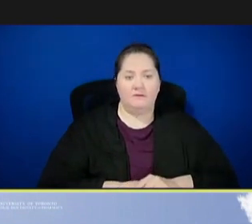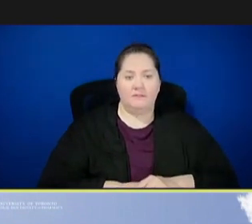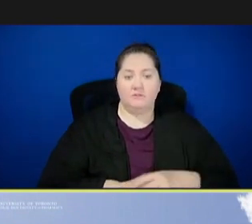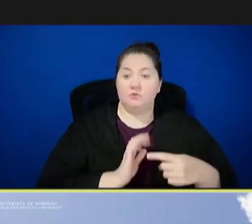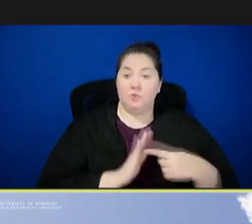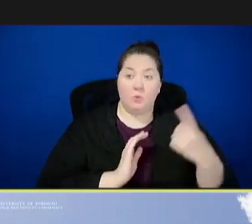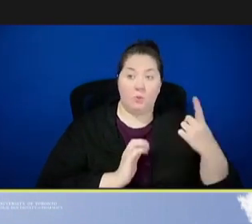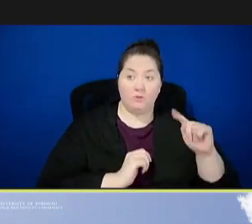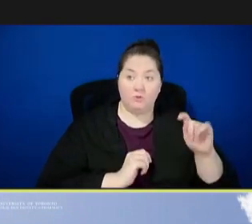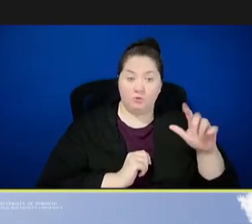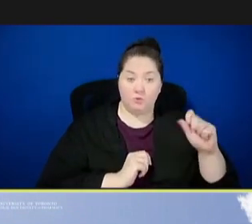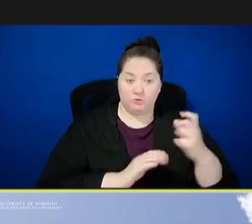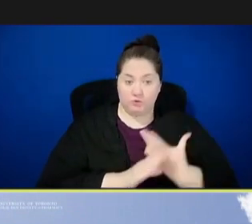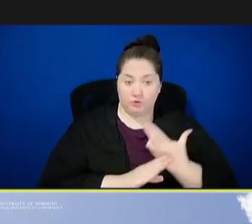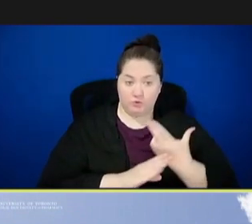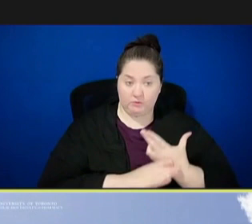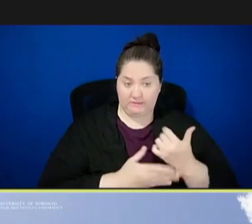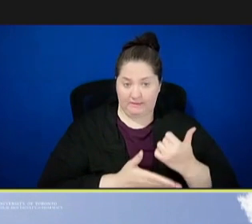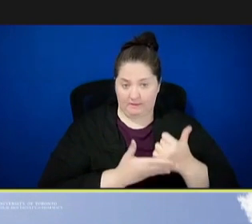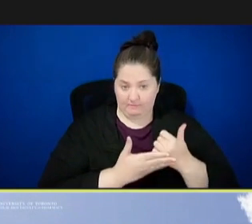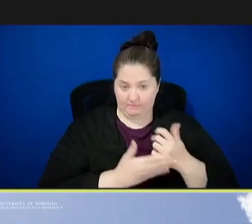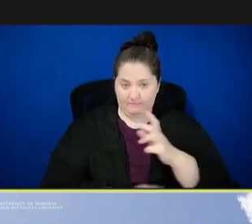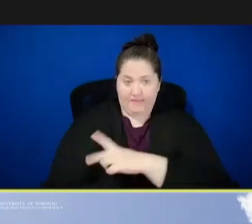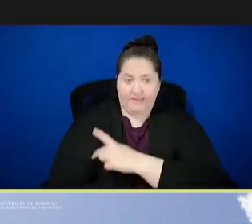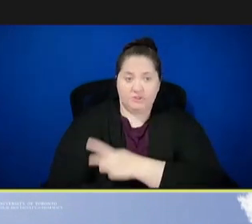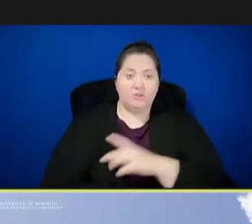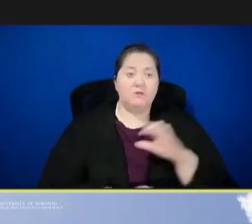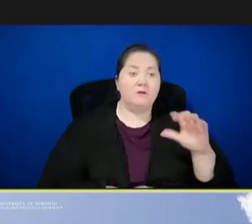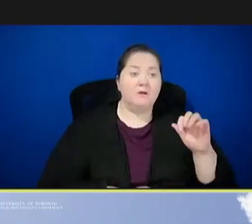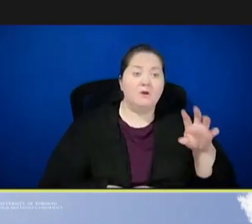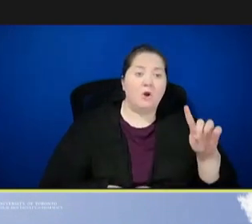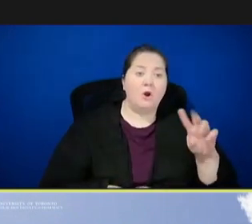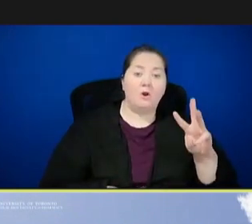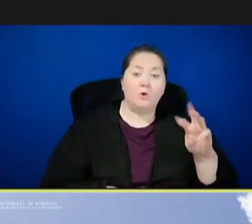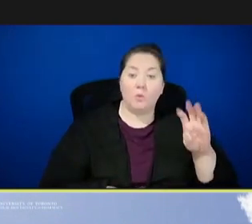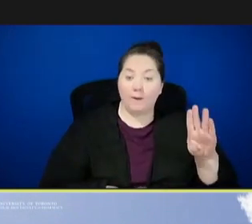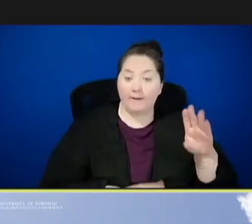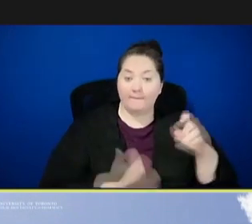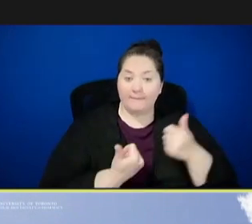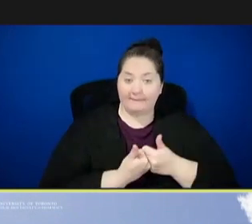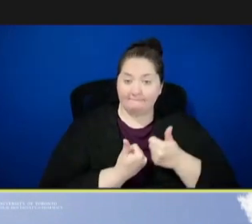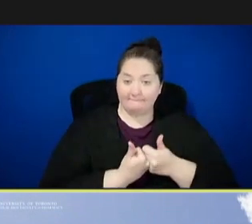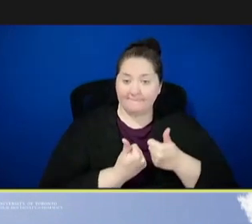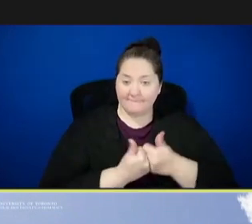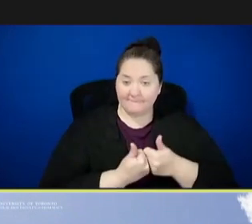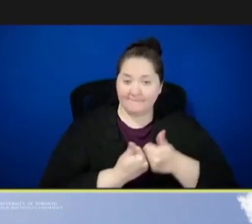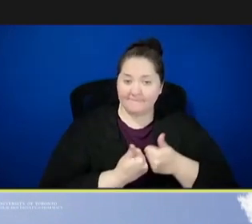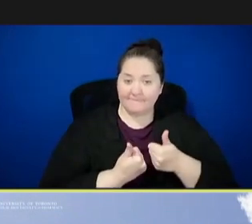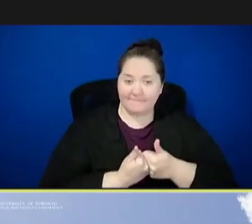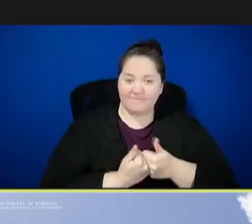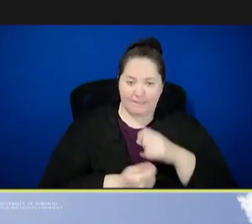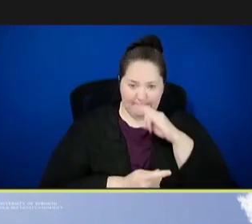we use to educate patients, and this is the CARD web game, which we use in kids between the ages of